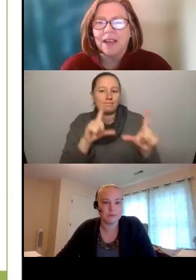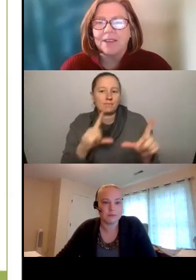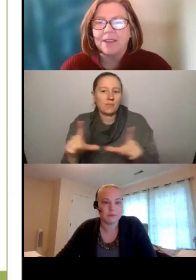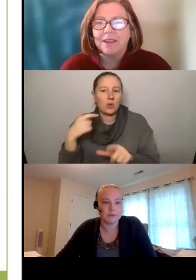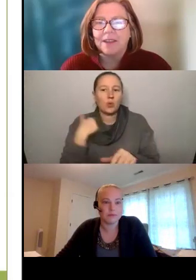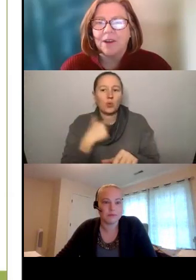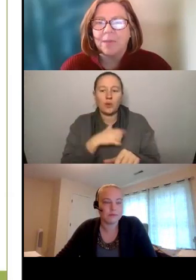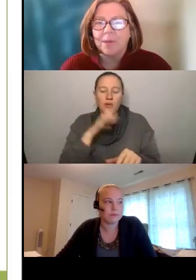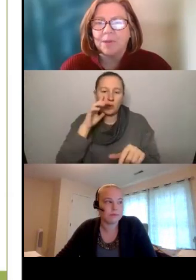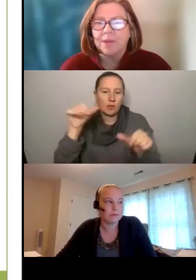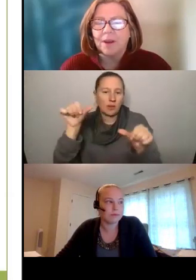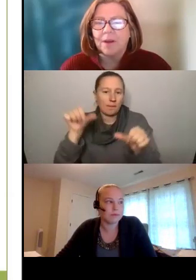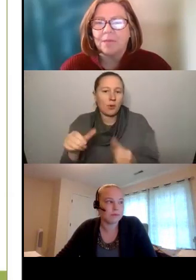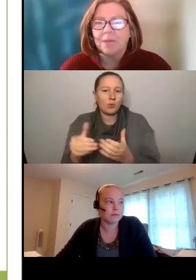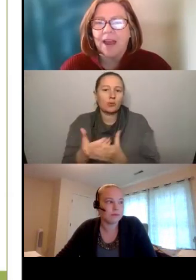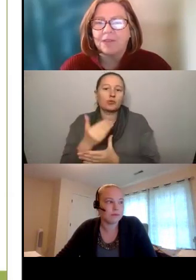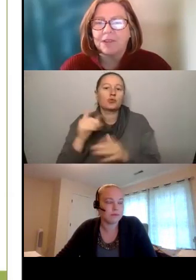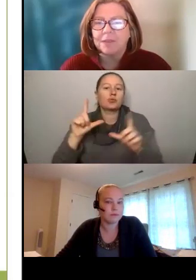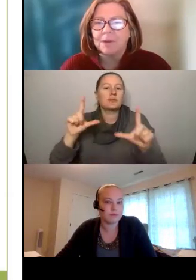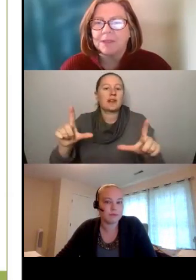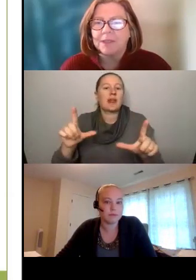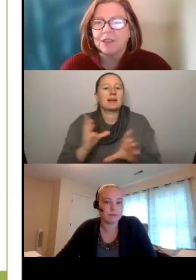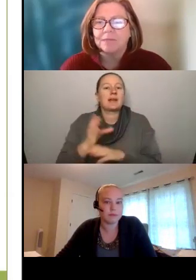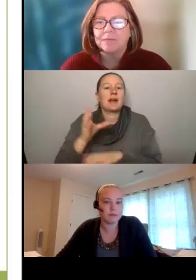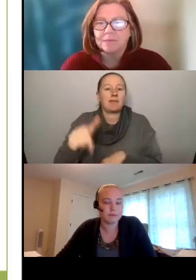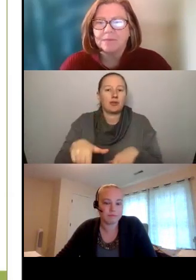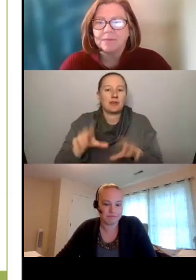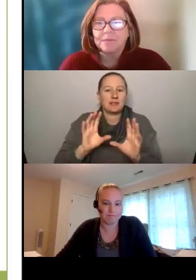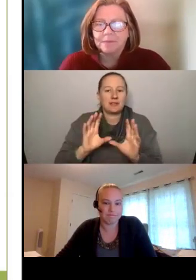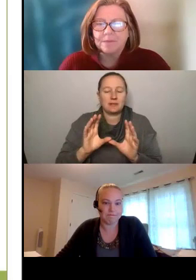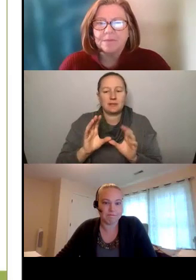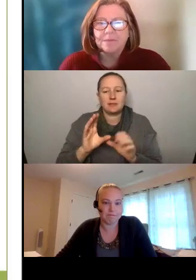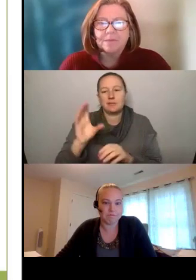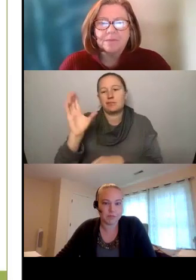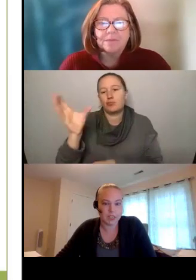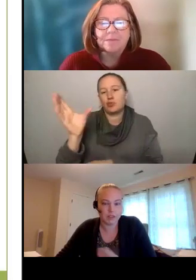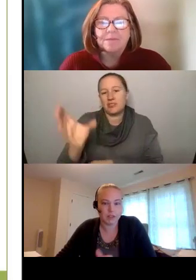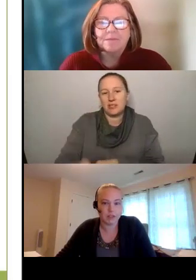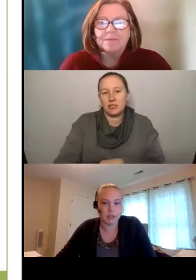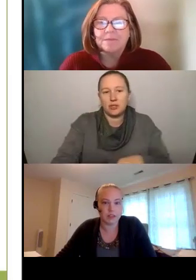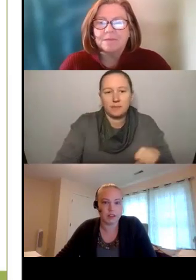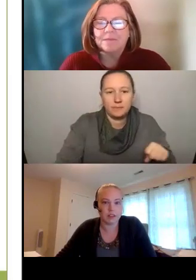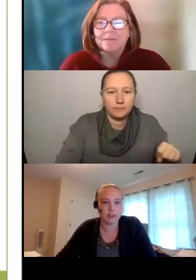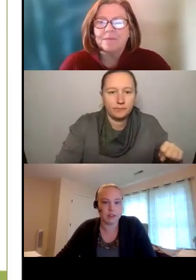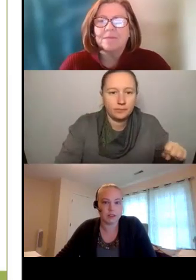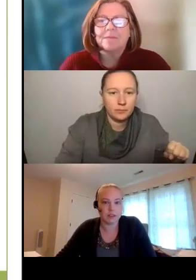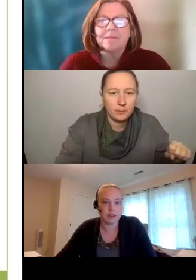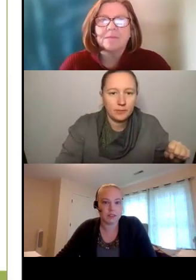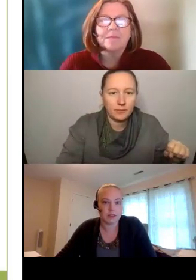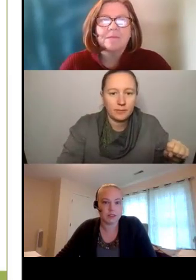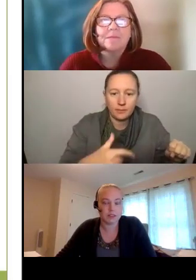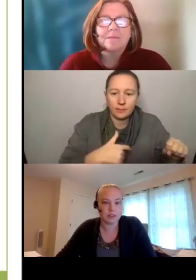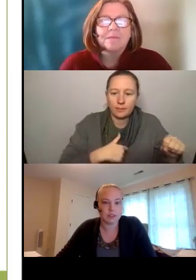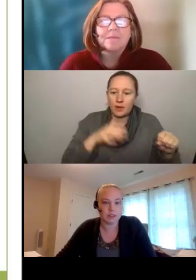at the eRA booth after this presentation. Joe Schumaker: Yes. I'll try to get those up before I sign off